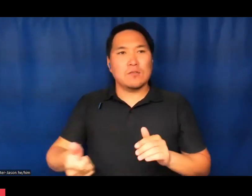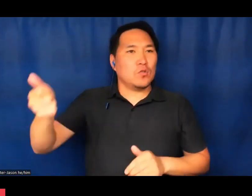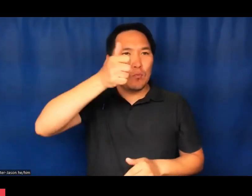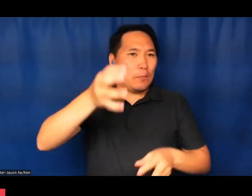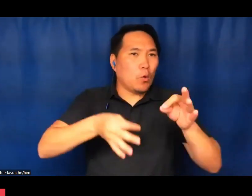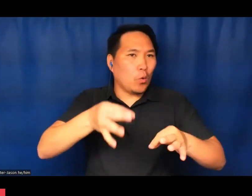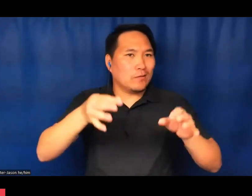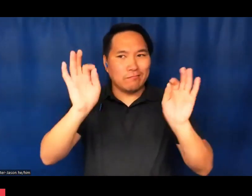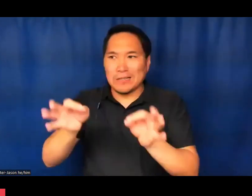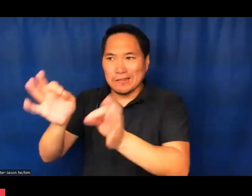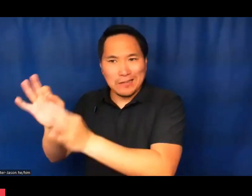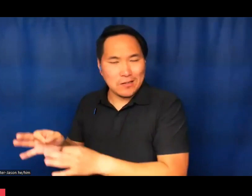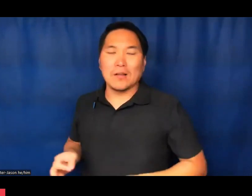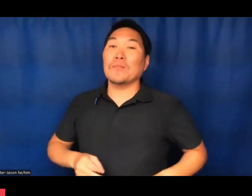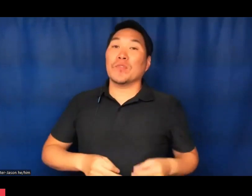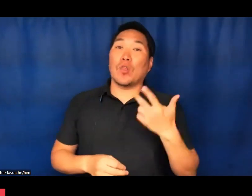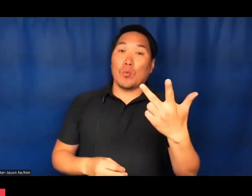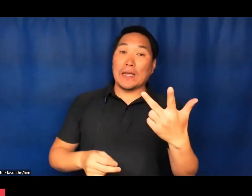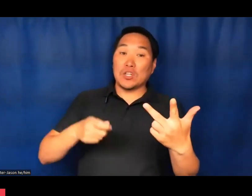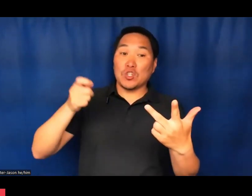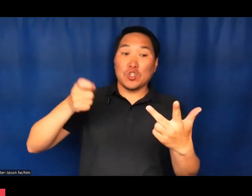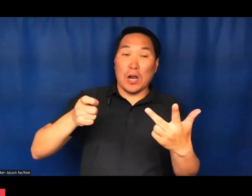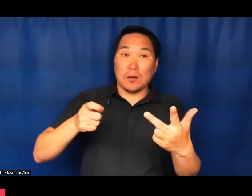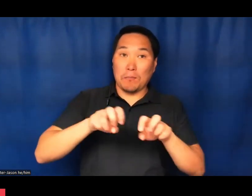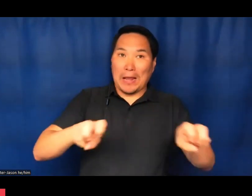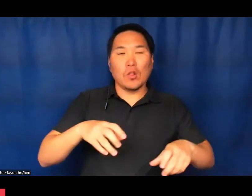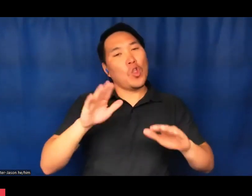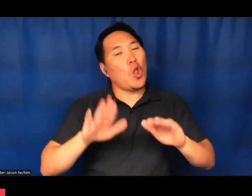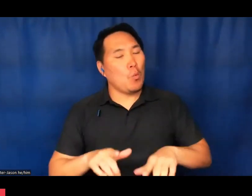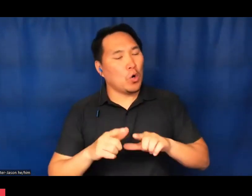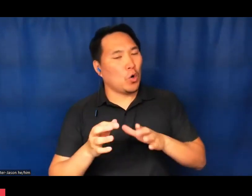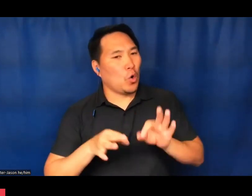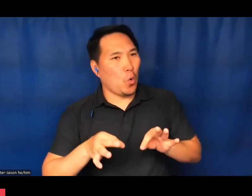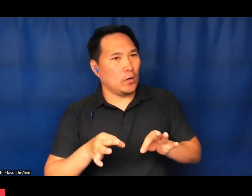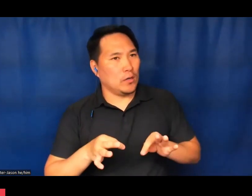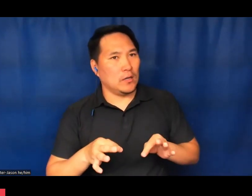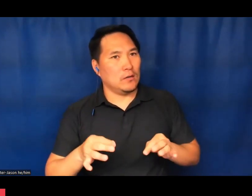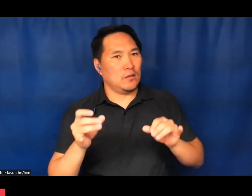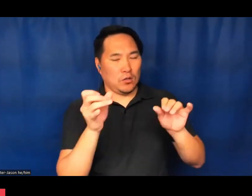The three-judge panel at the lower court level unanimously agreed with the plaintiffs.